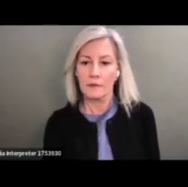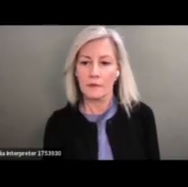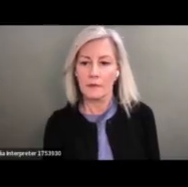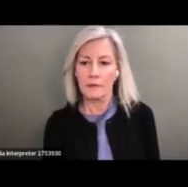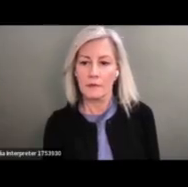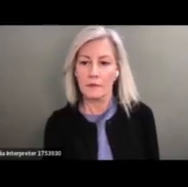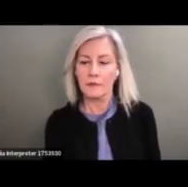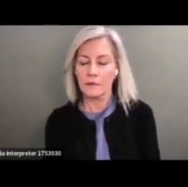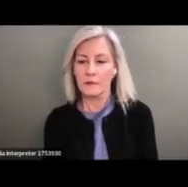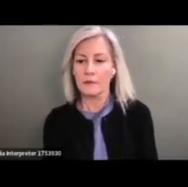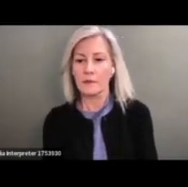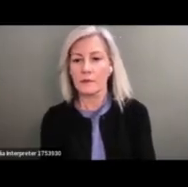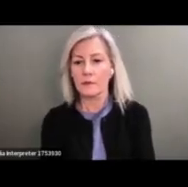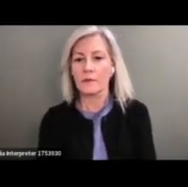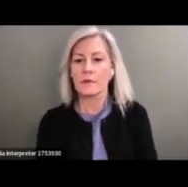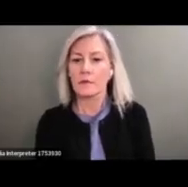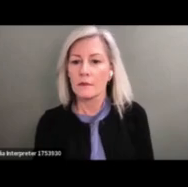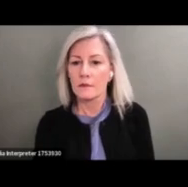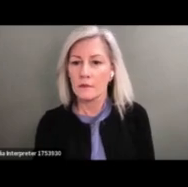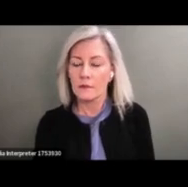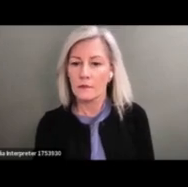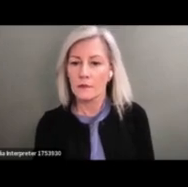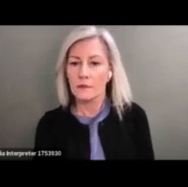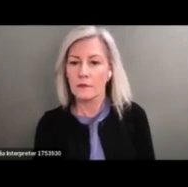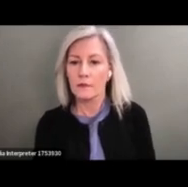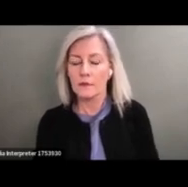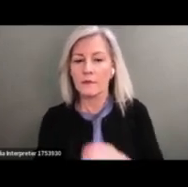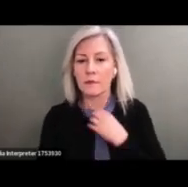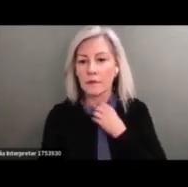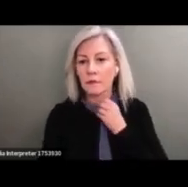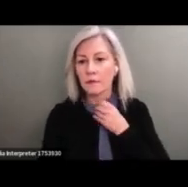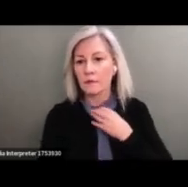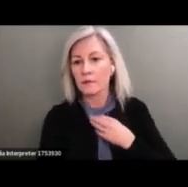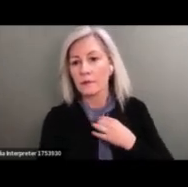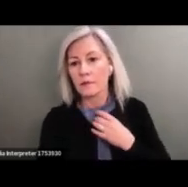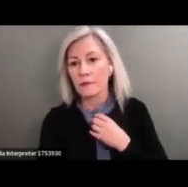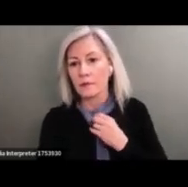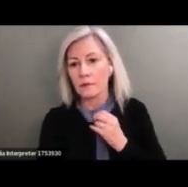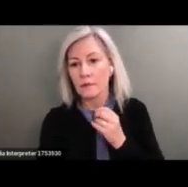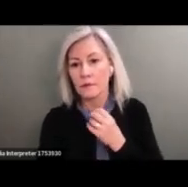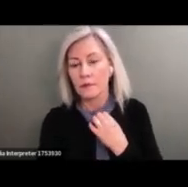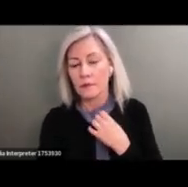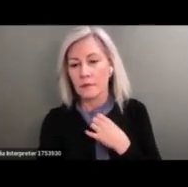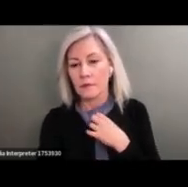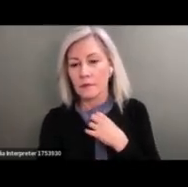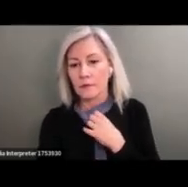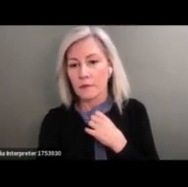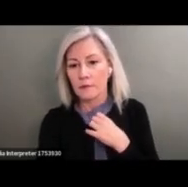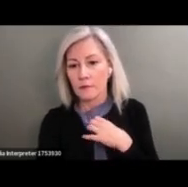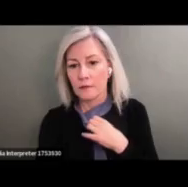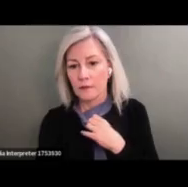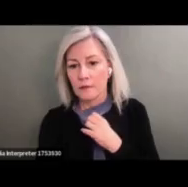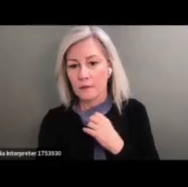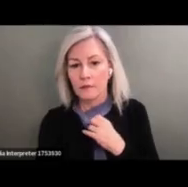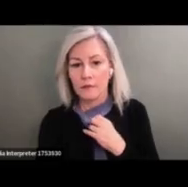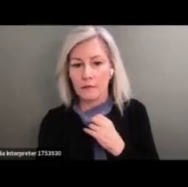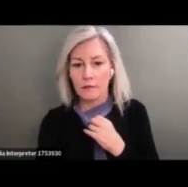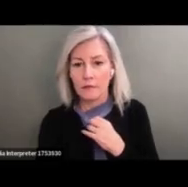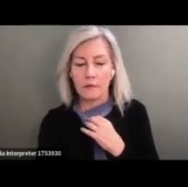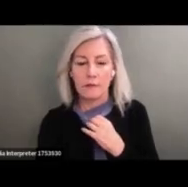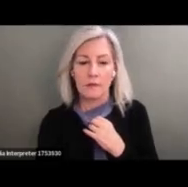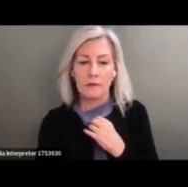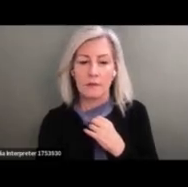And we could go to the next slide, please.